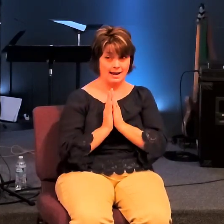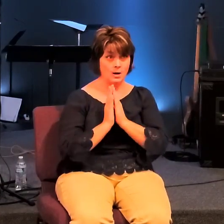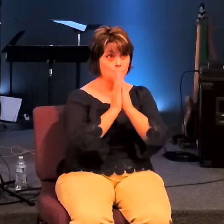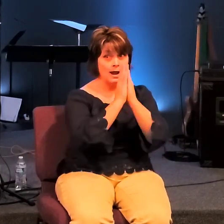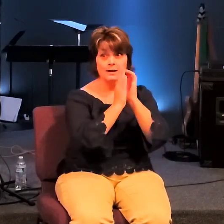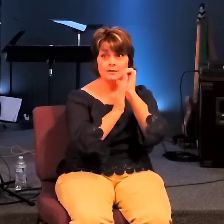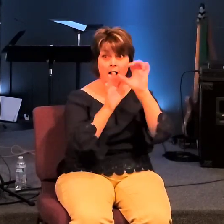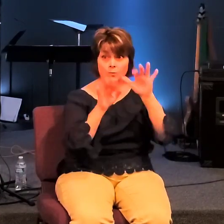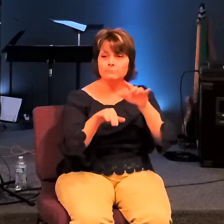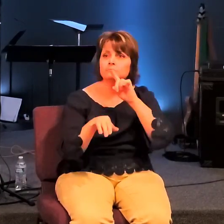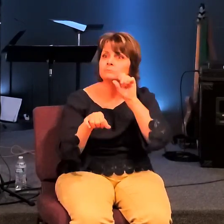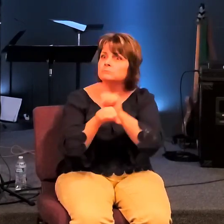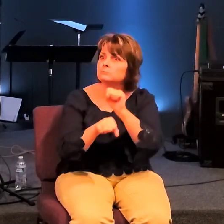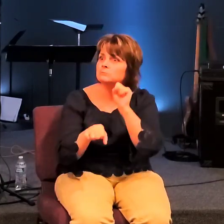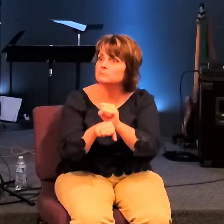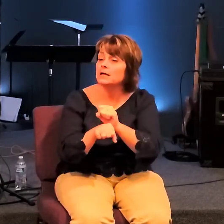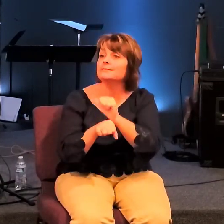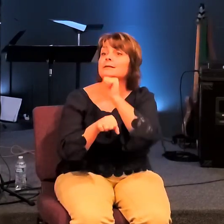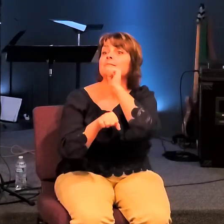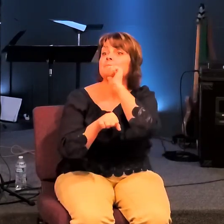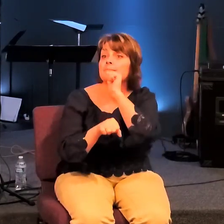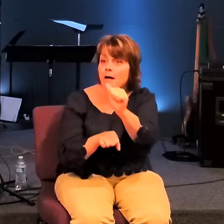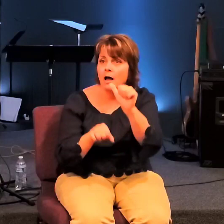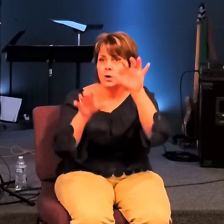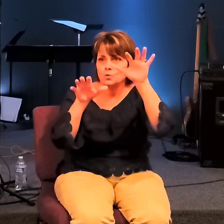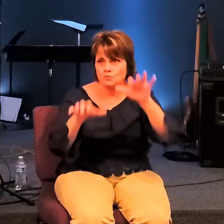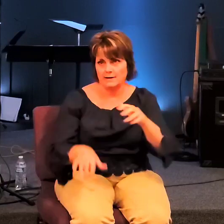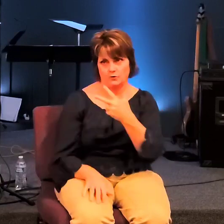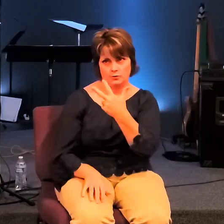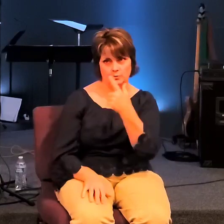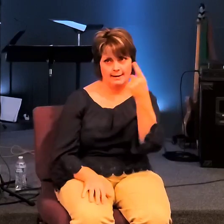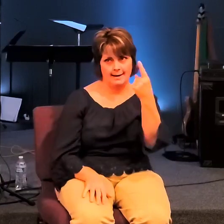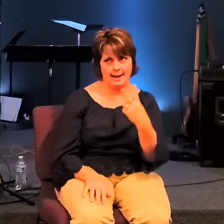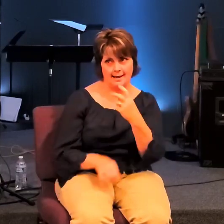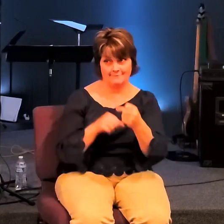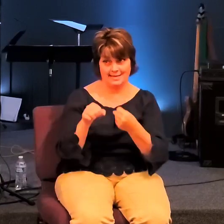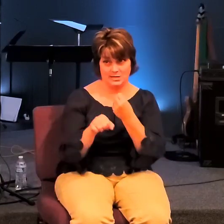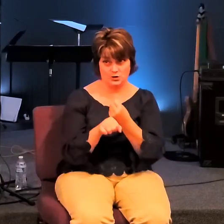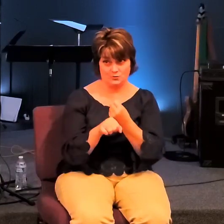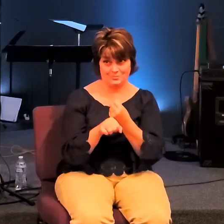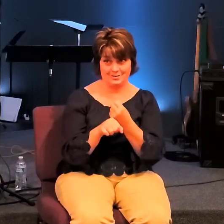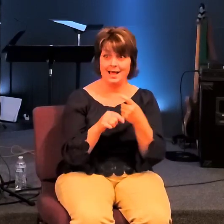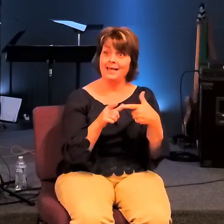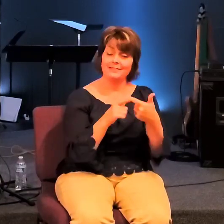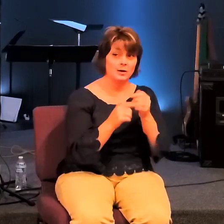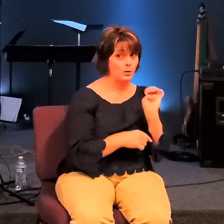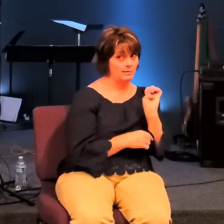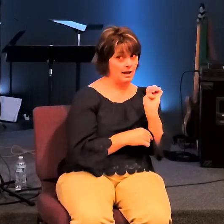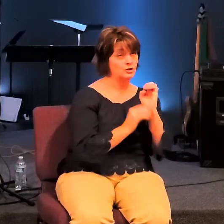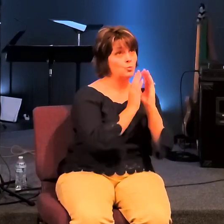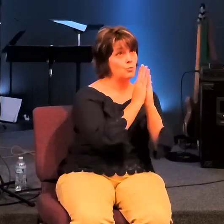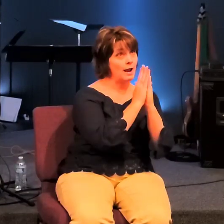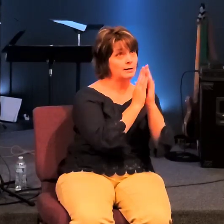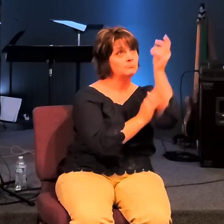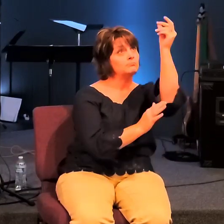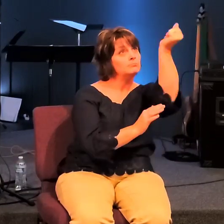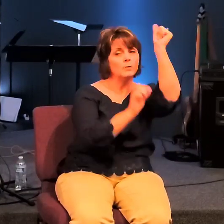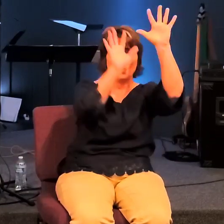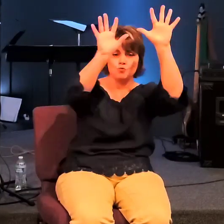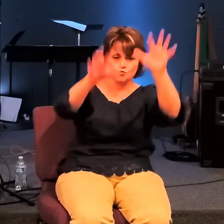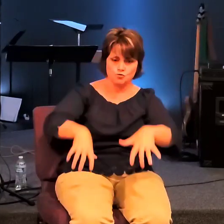it didn't rain for three and a half years and then when he prayed again it started raining